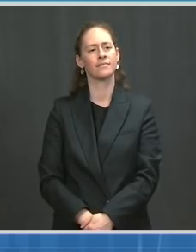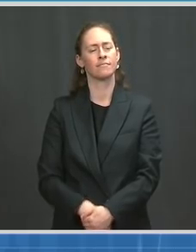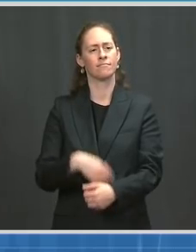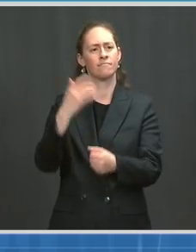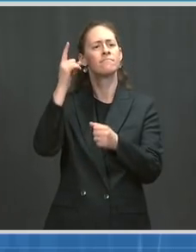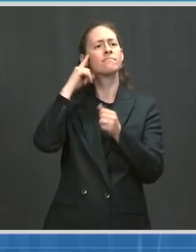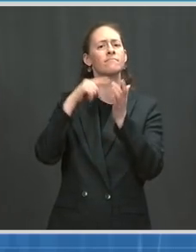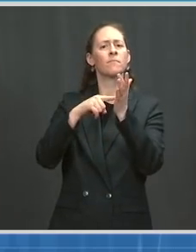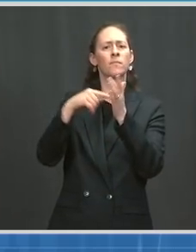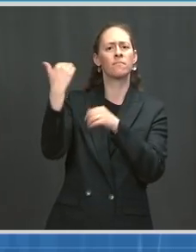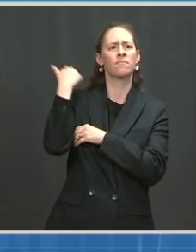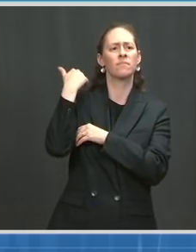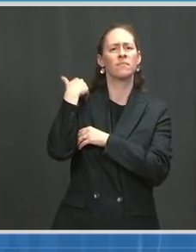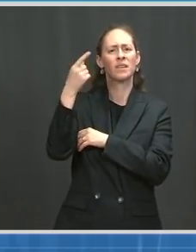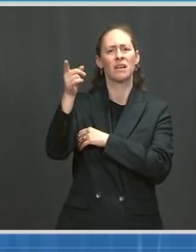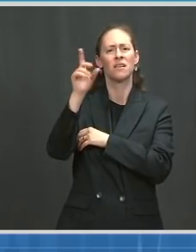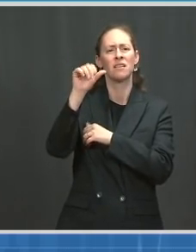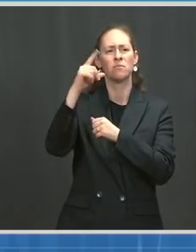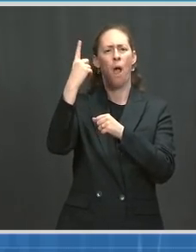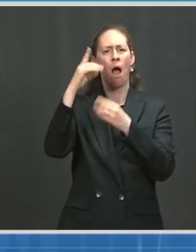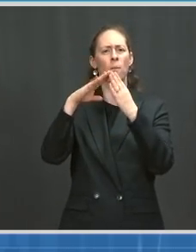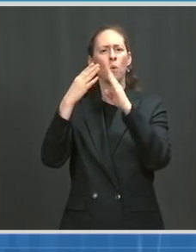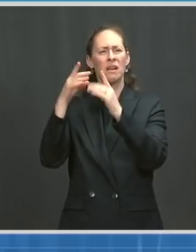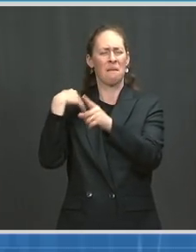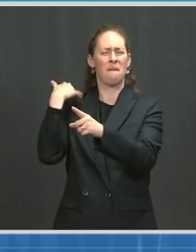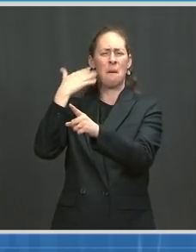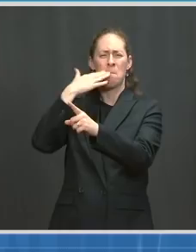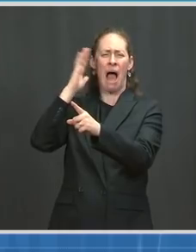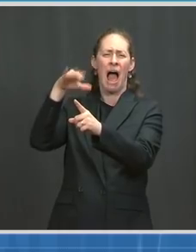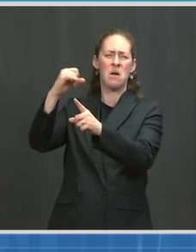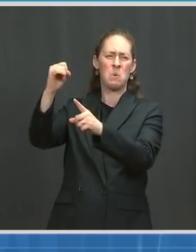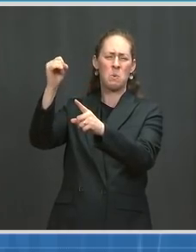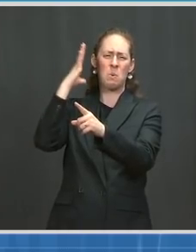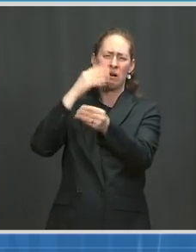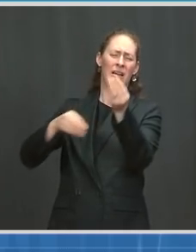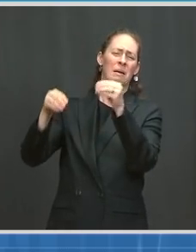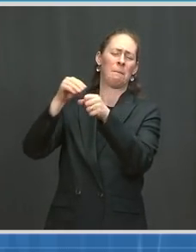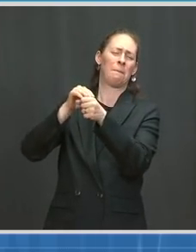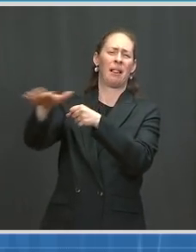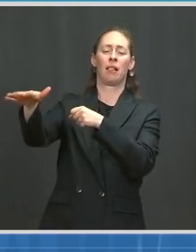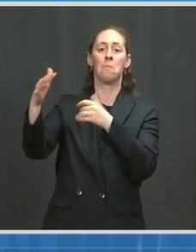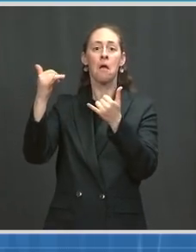to low or moderate transmission categories. We now have 307 counties,